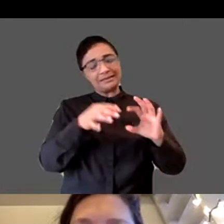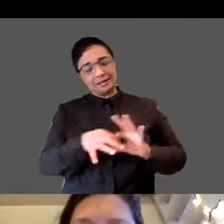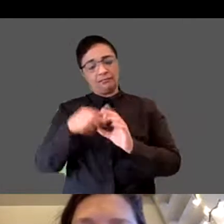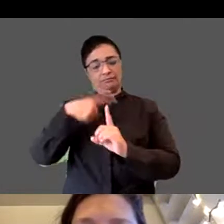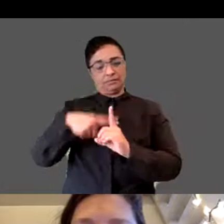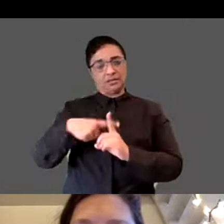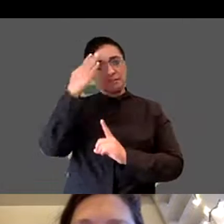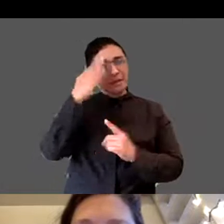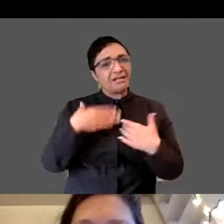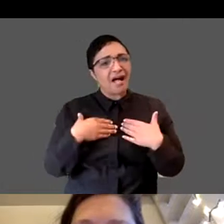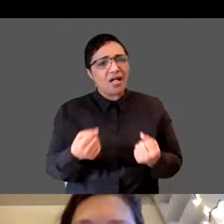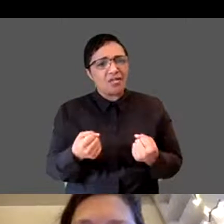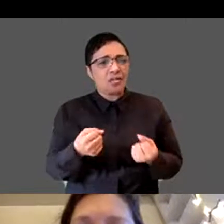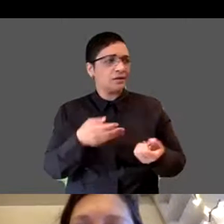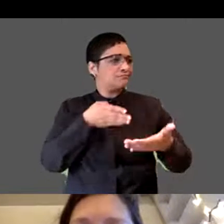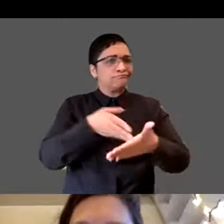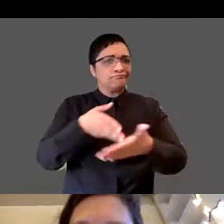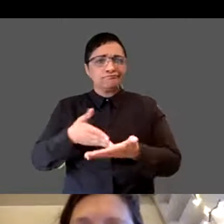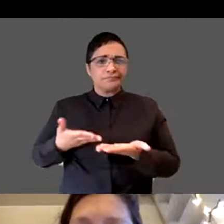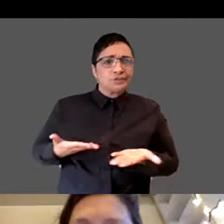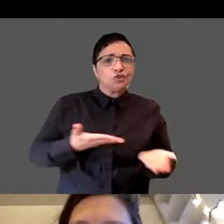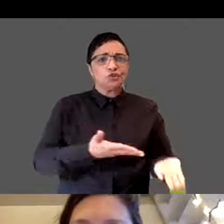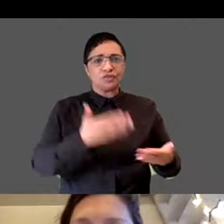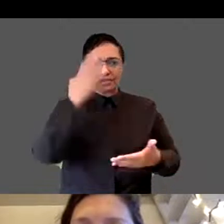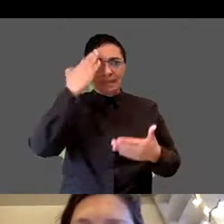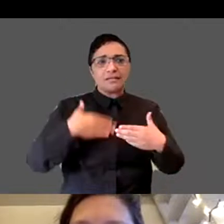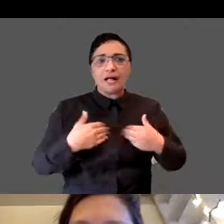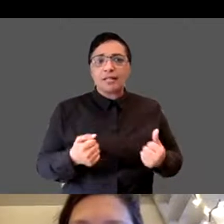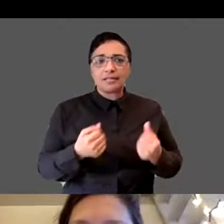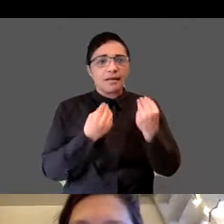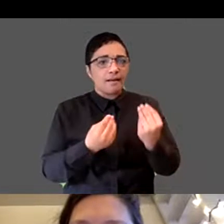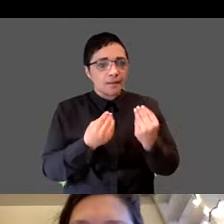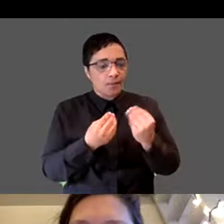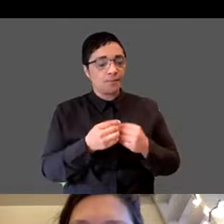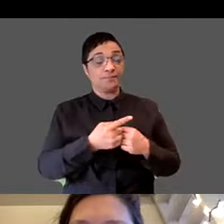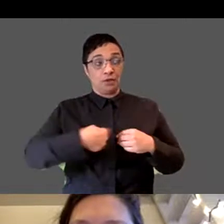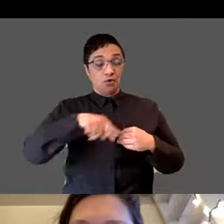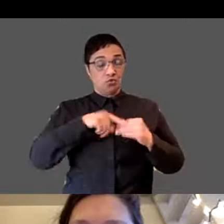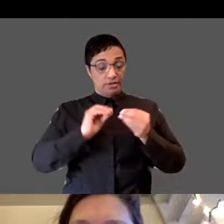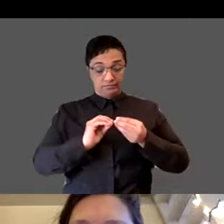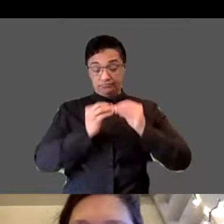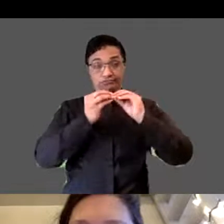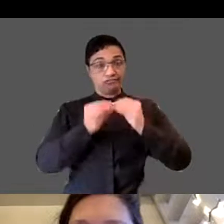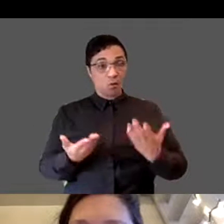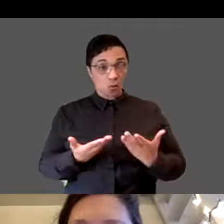access to mental health services support and what we developed was community generated